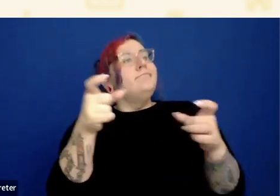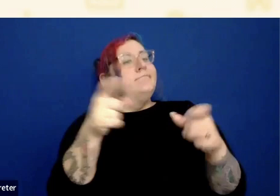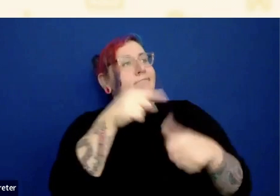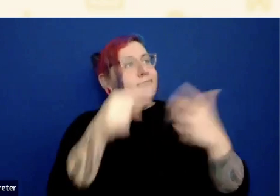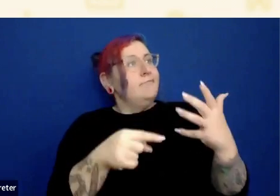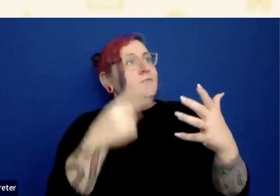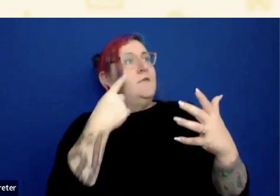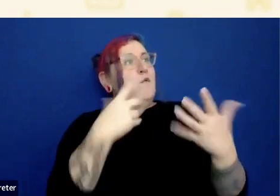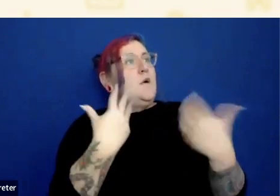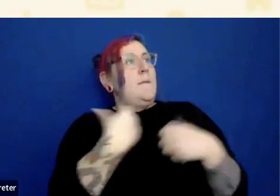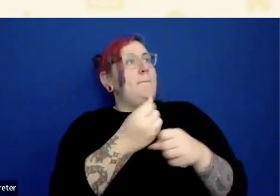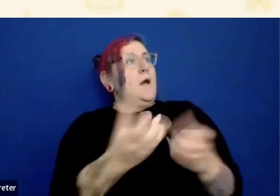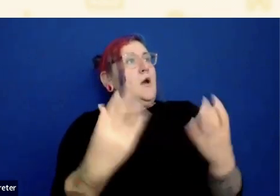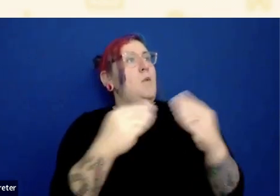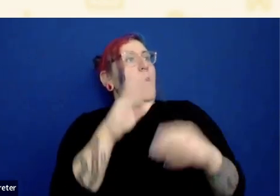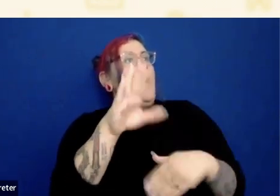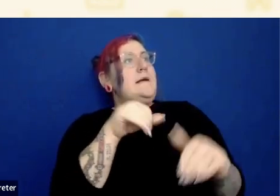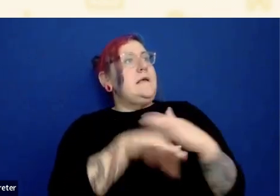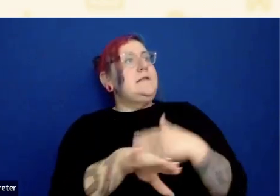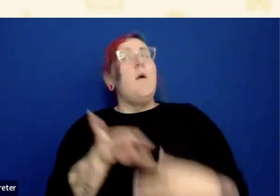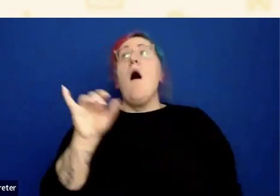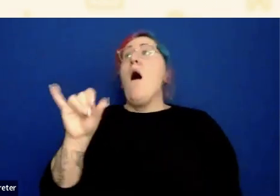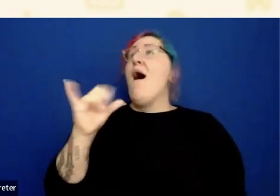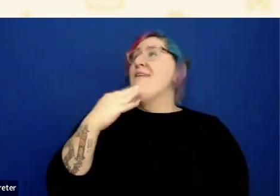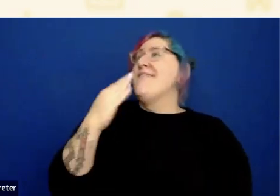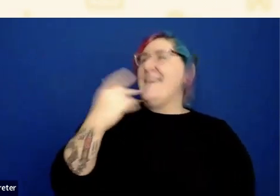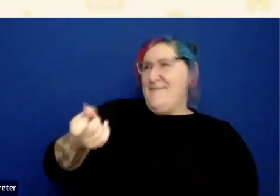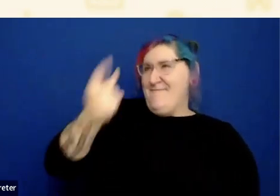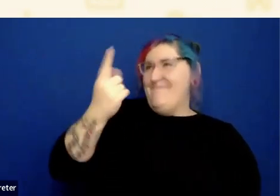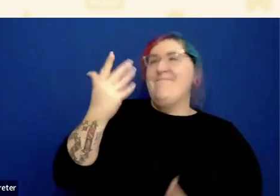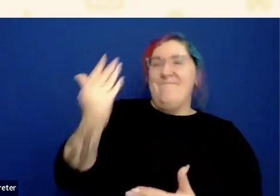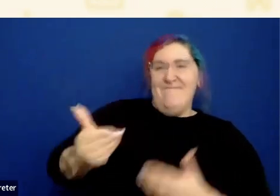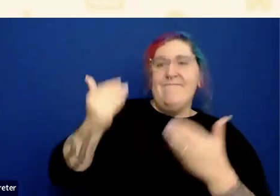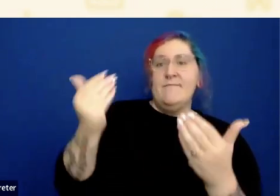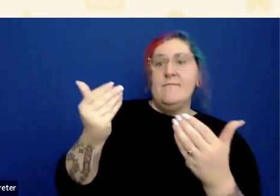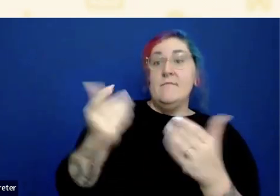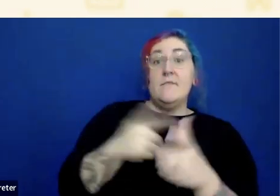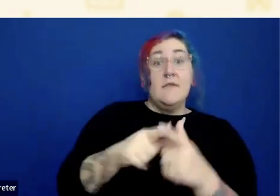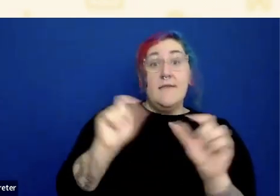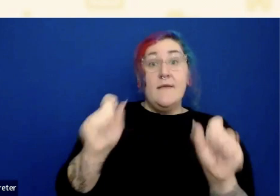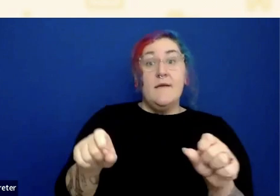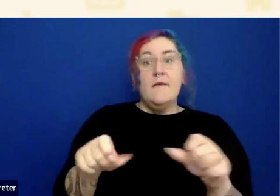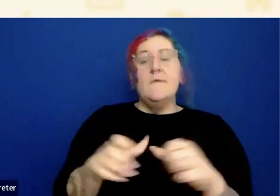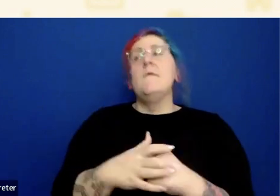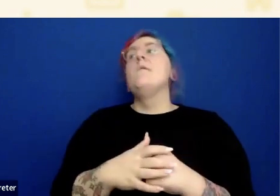That applies. Yes. And I think working out, how do people interact